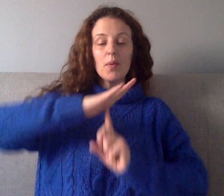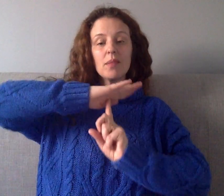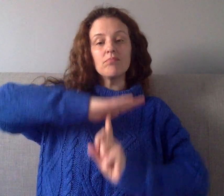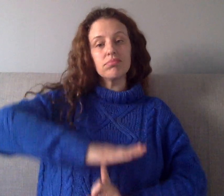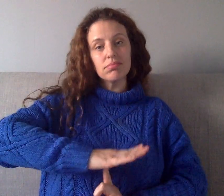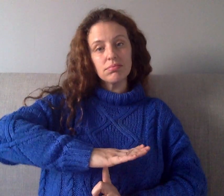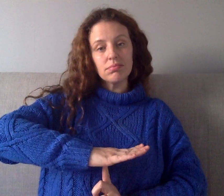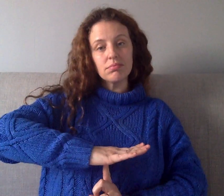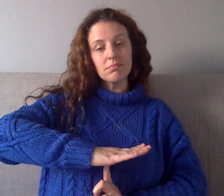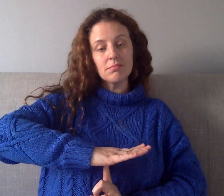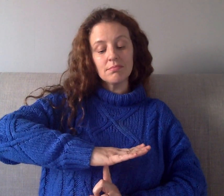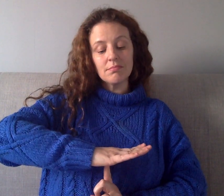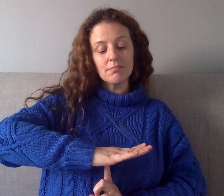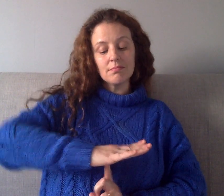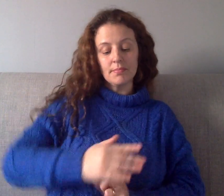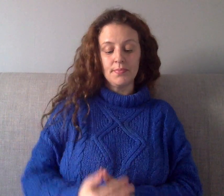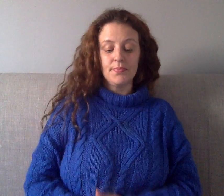You would normally sign it with the lips vibrating slightly.